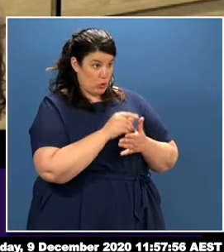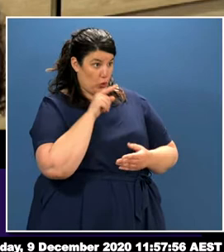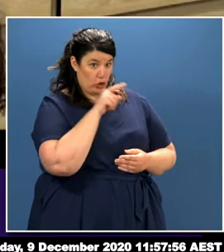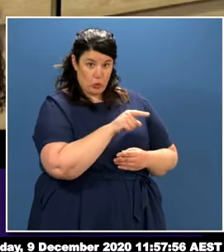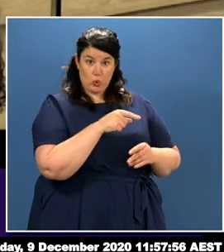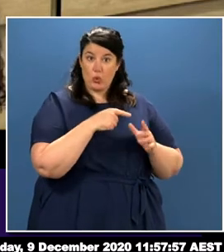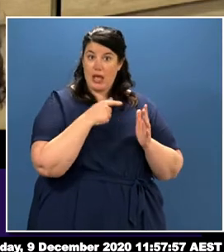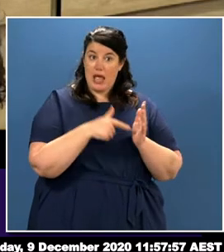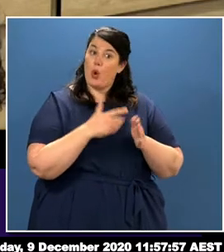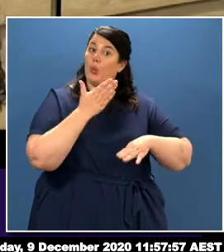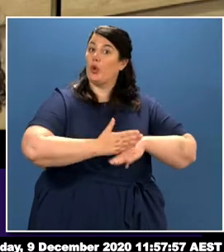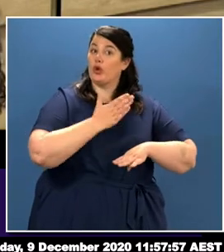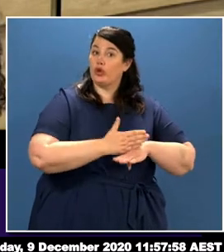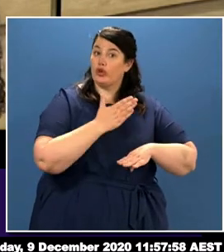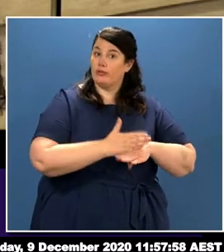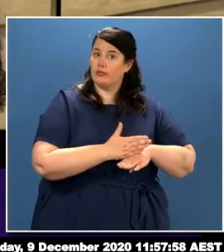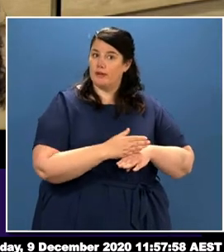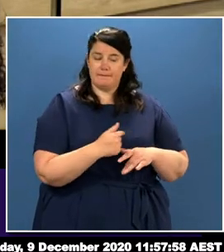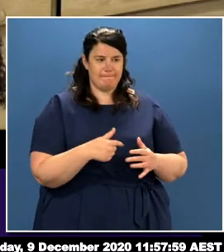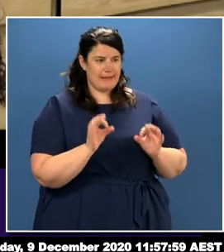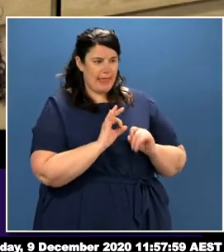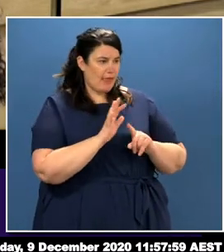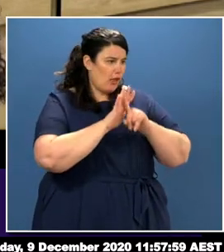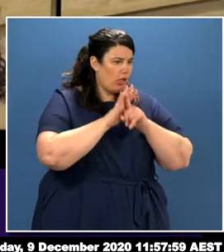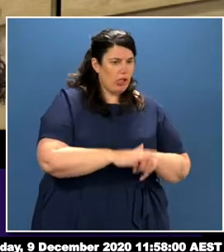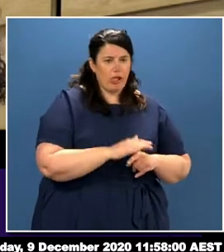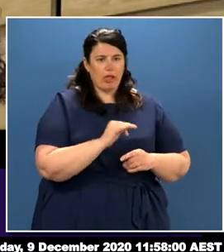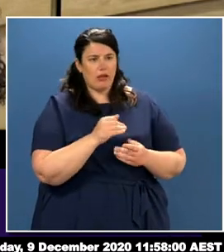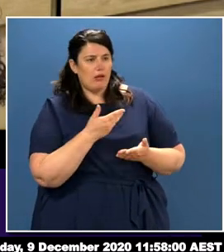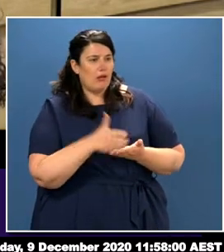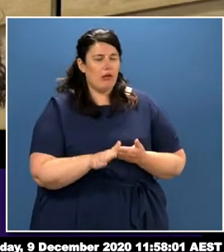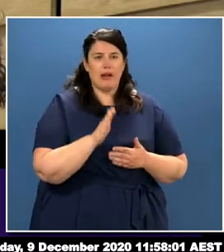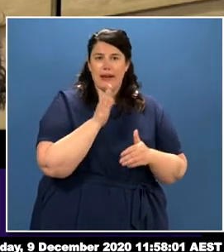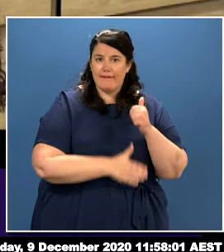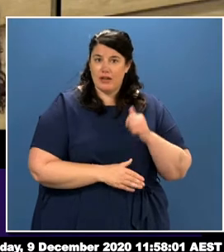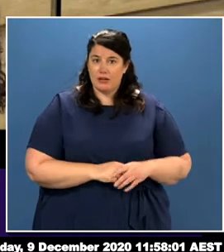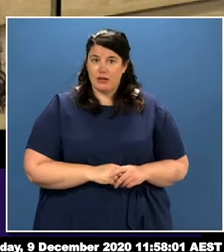work setting, you don't experience those biases, you personally, but